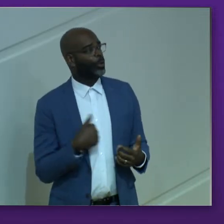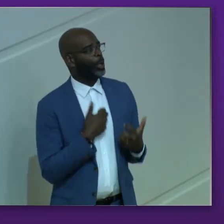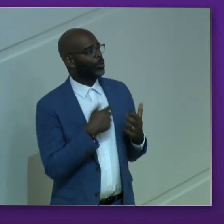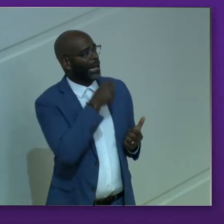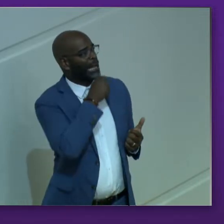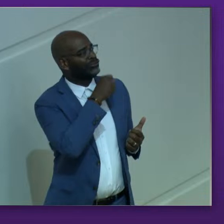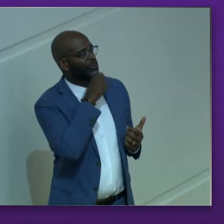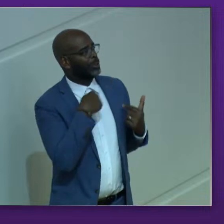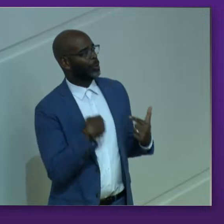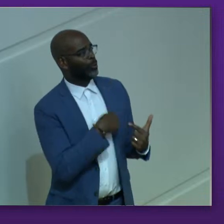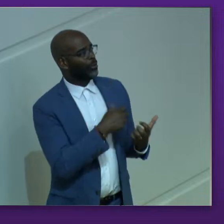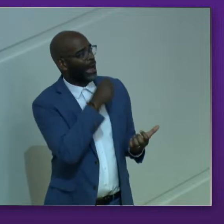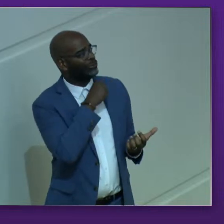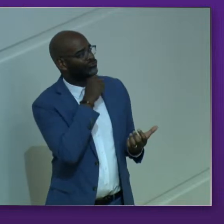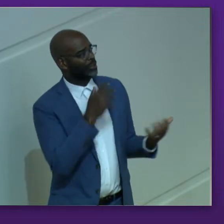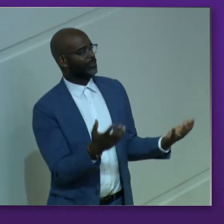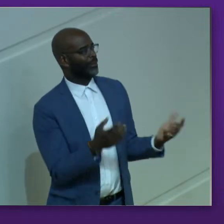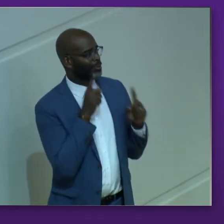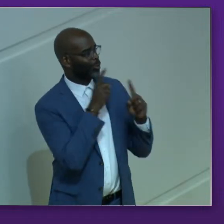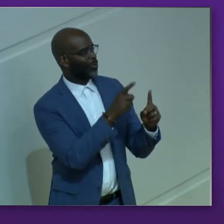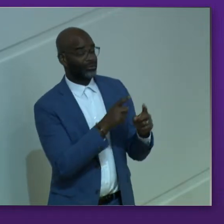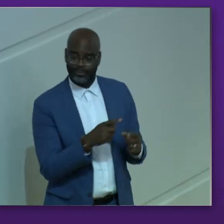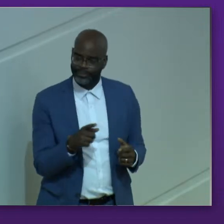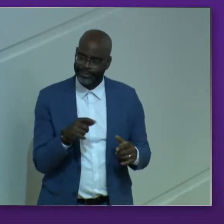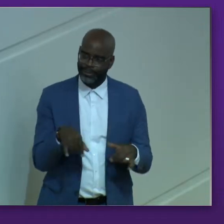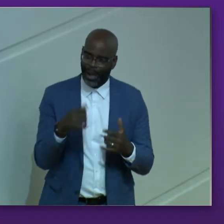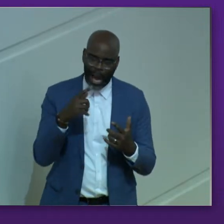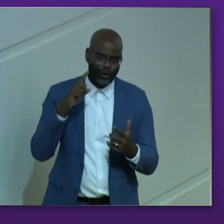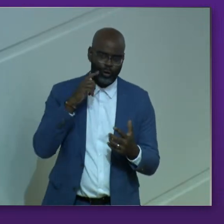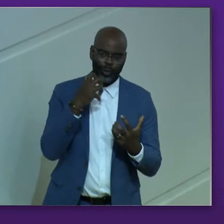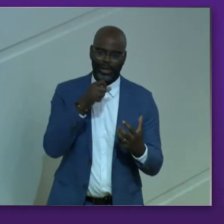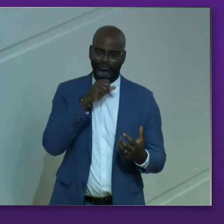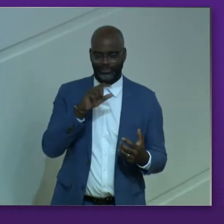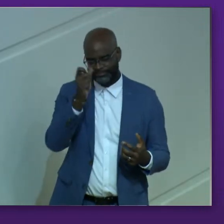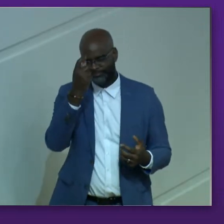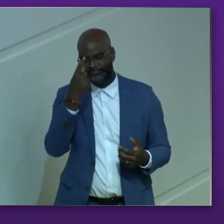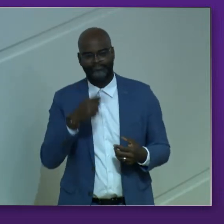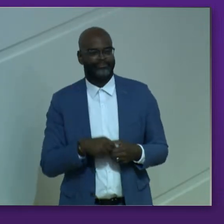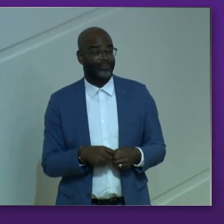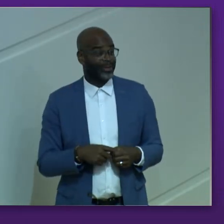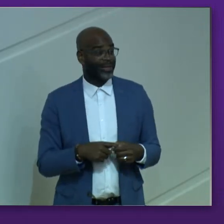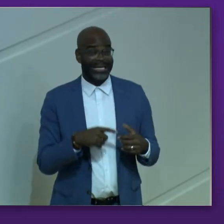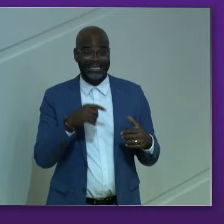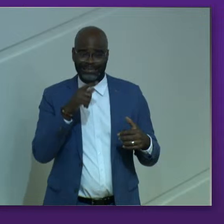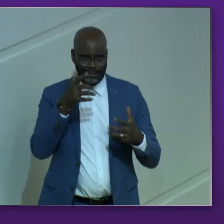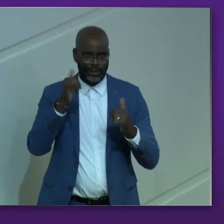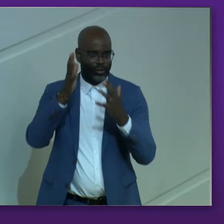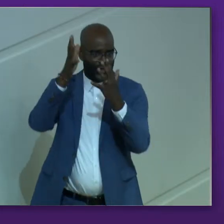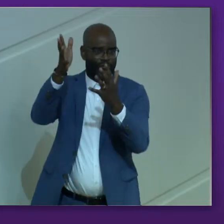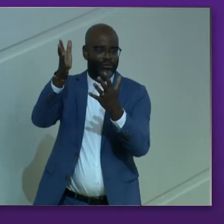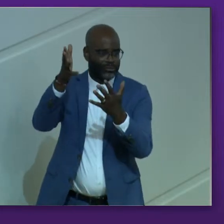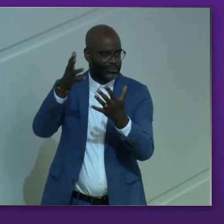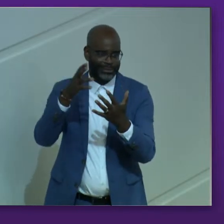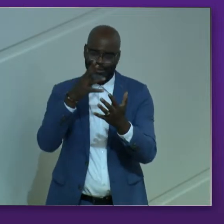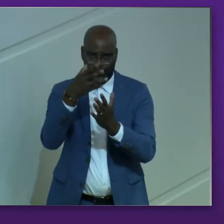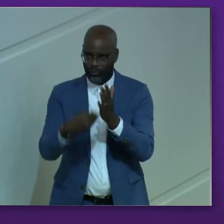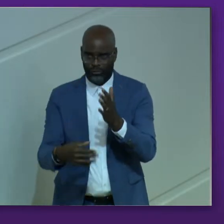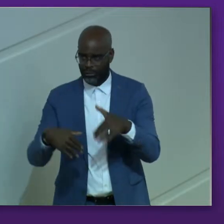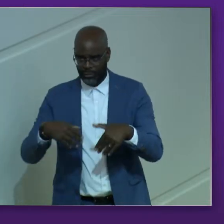I'LL DO BETTER WITH MY INFLECTION TO SOLICIT THE RESPONSE OF APPLAUSE.